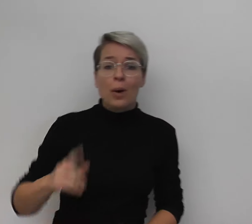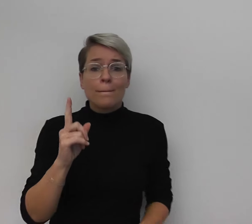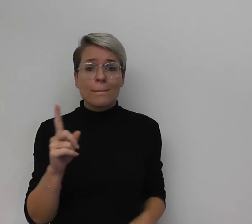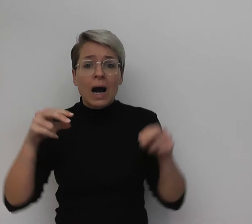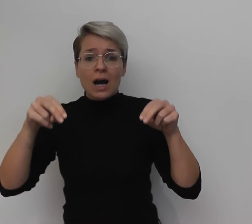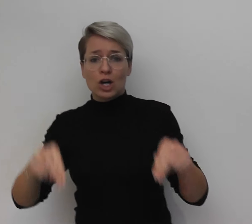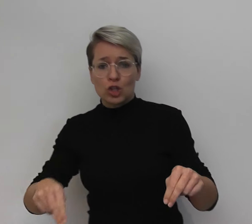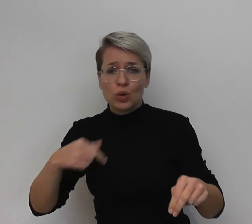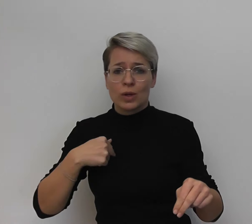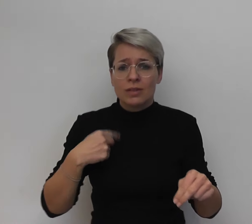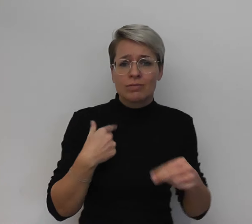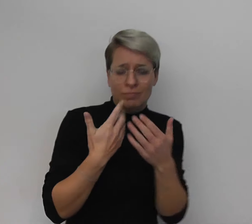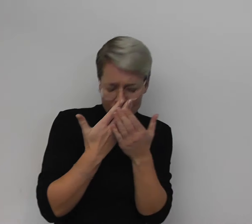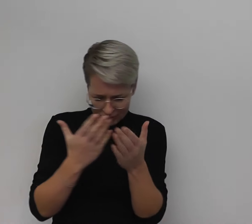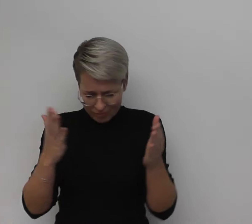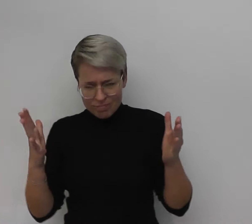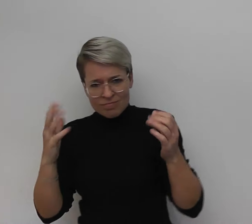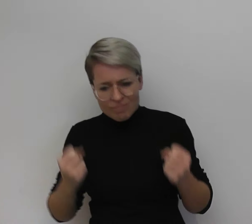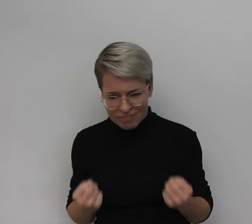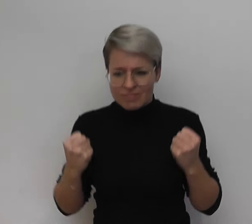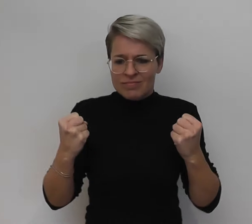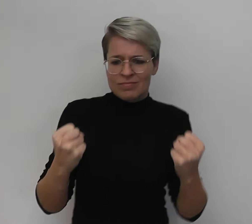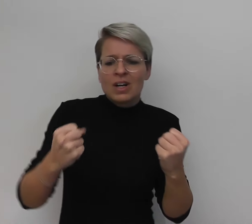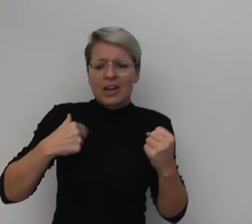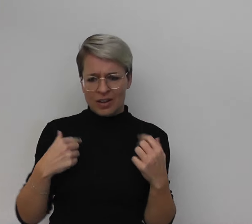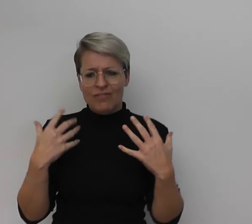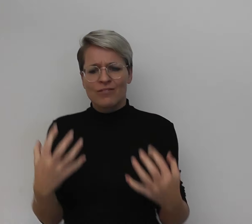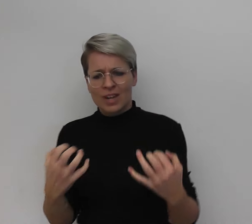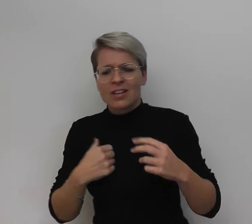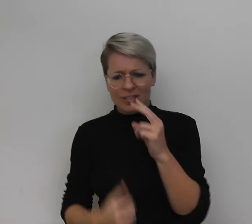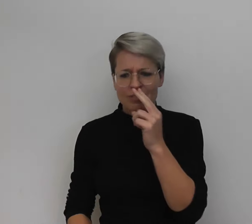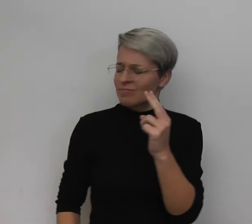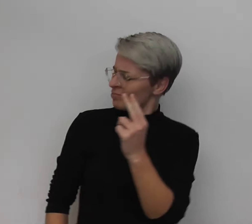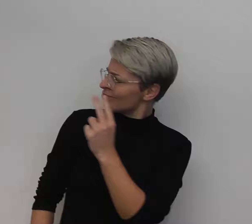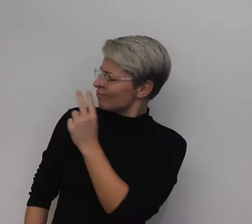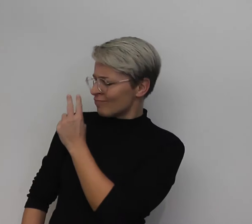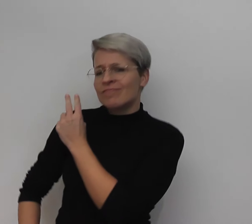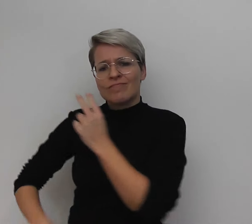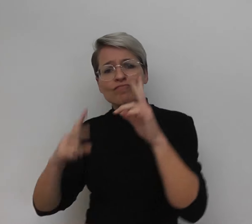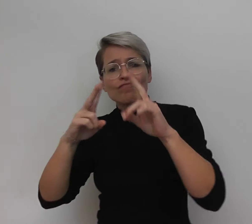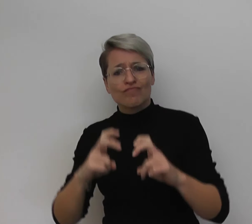Now I'm waking up And all I do